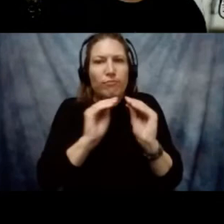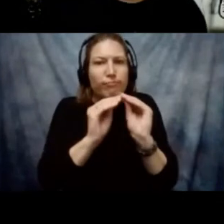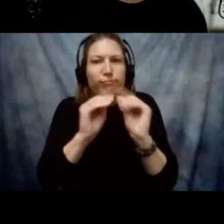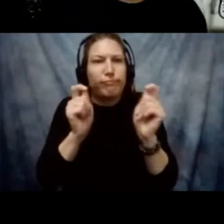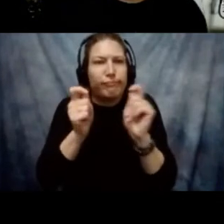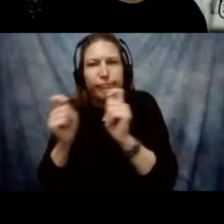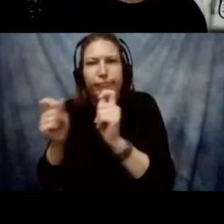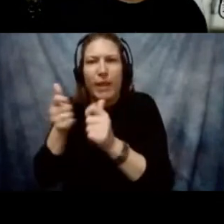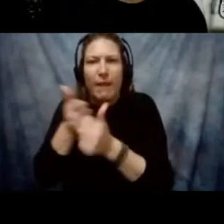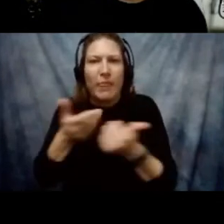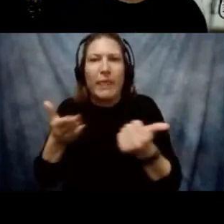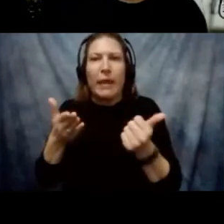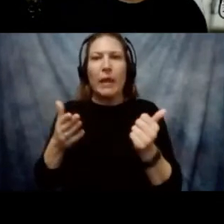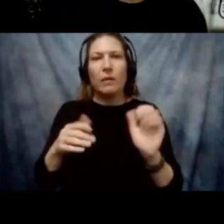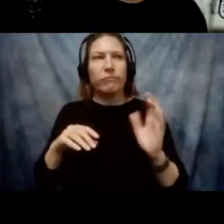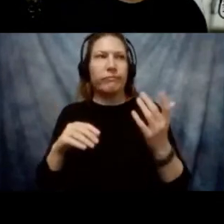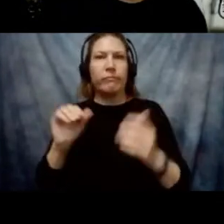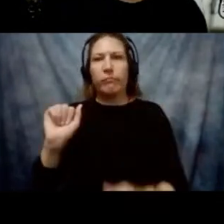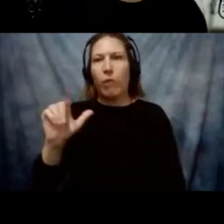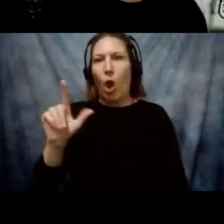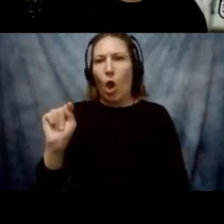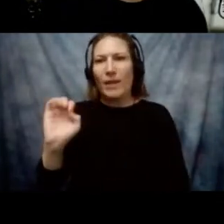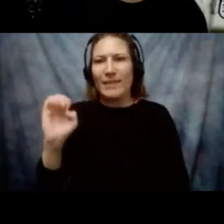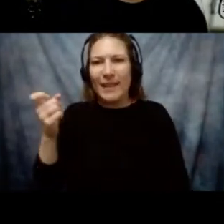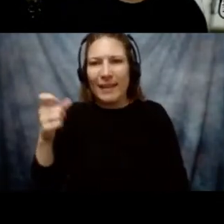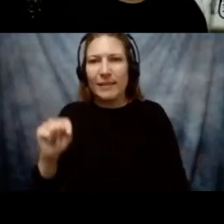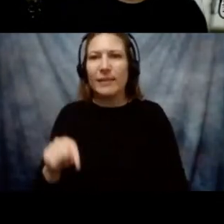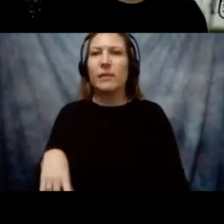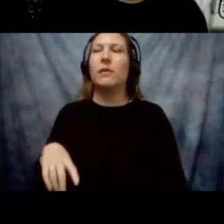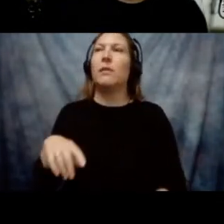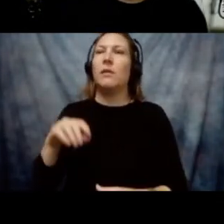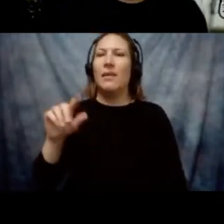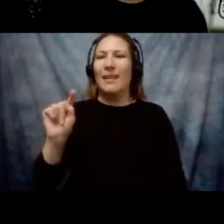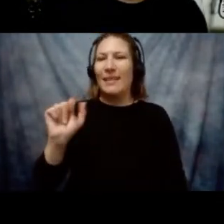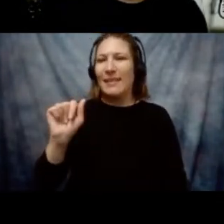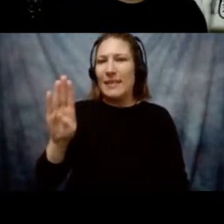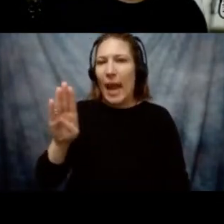you may not be able to rewrite all of the content right for especially if it's a really long course